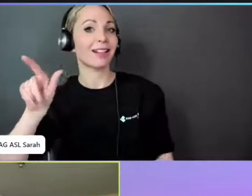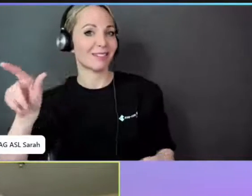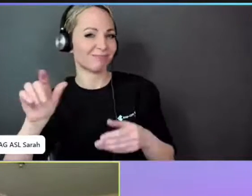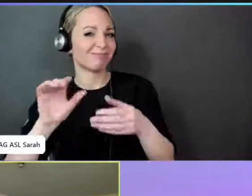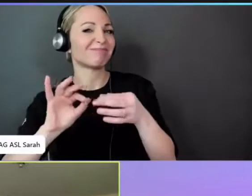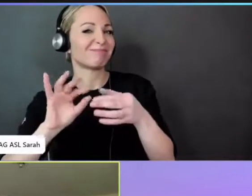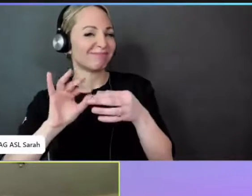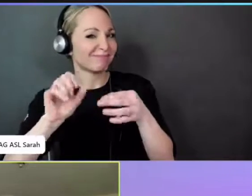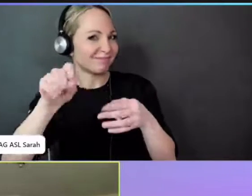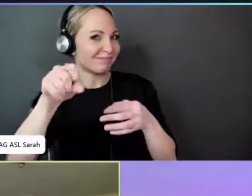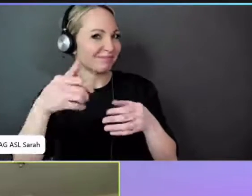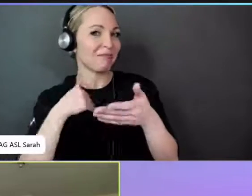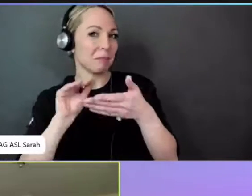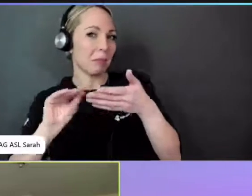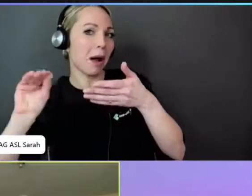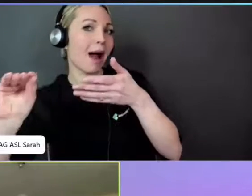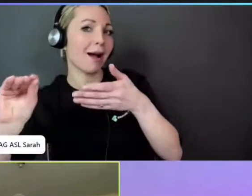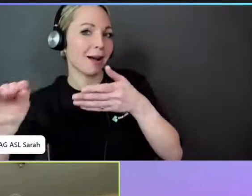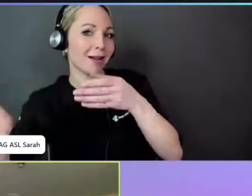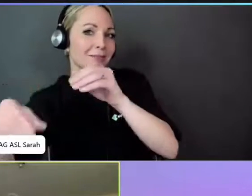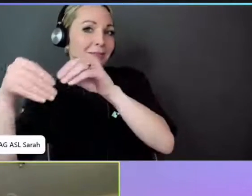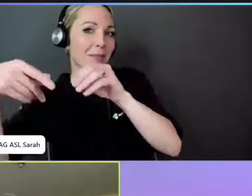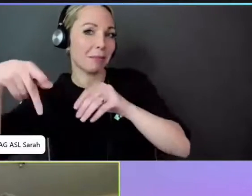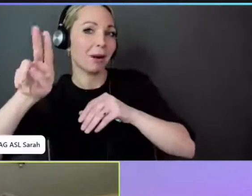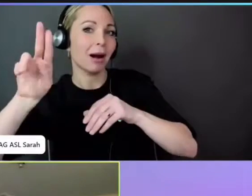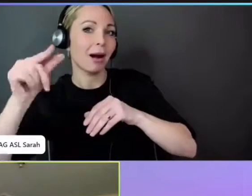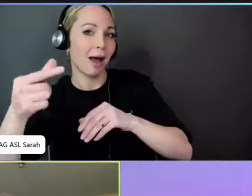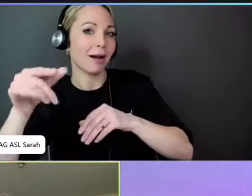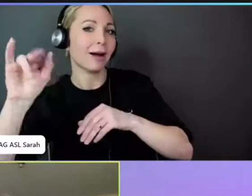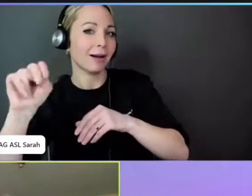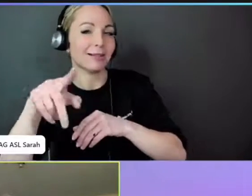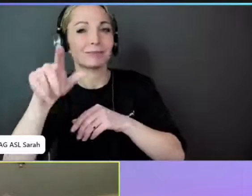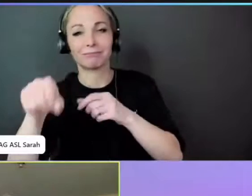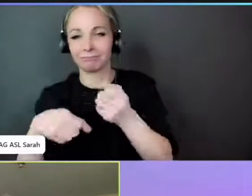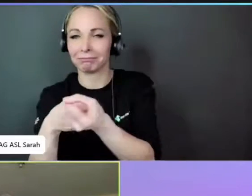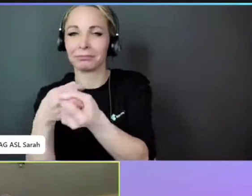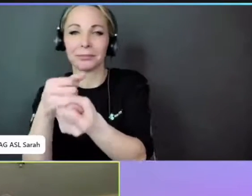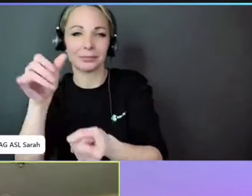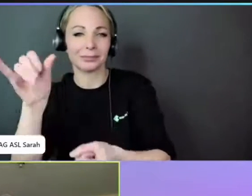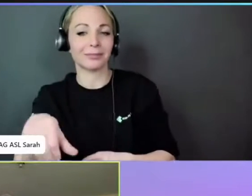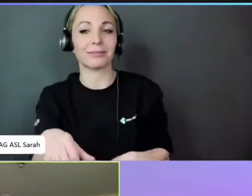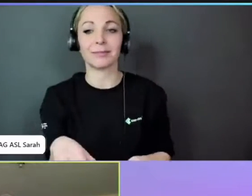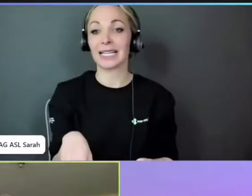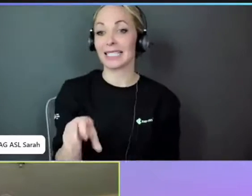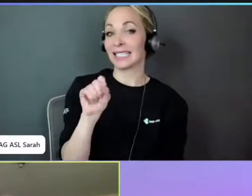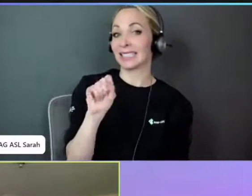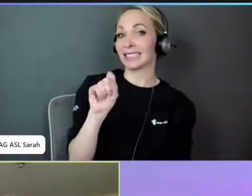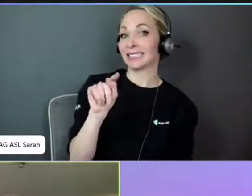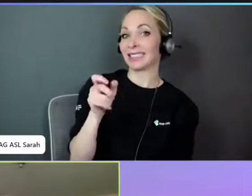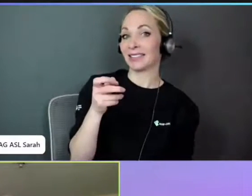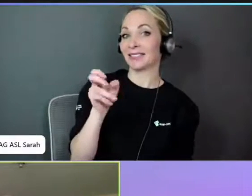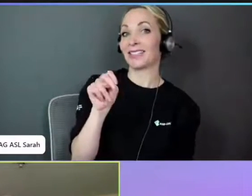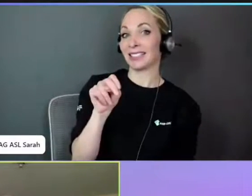for that and Stephen replied with Watcher framework is agnostic and it can be used with anything